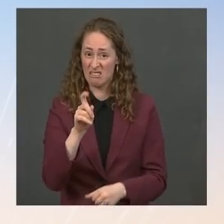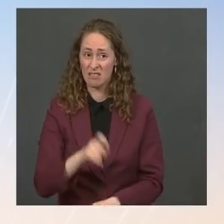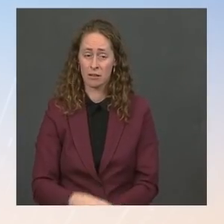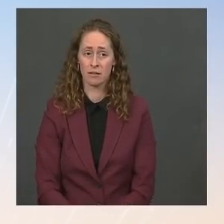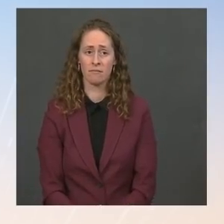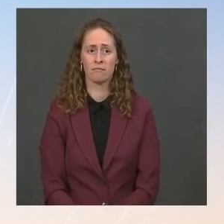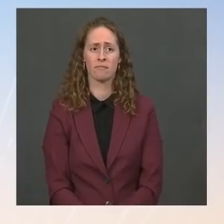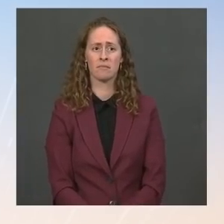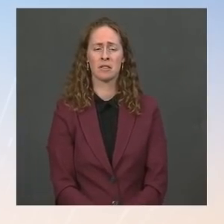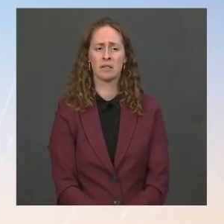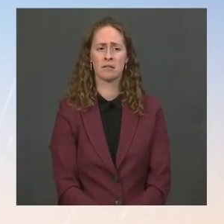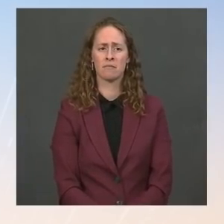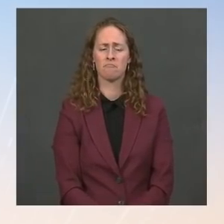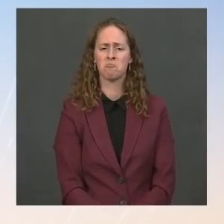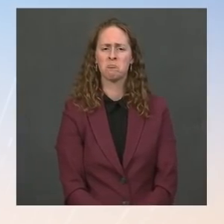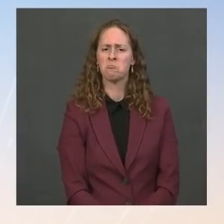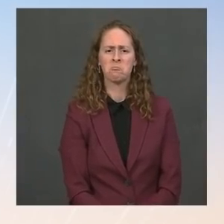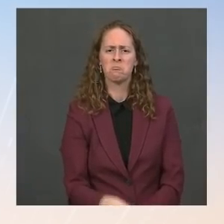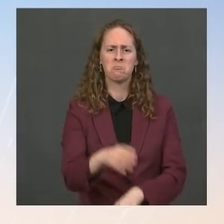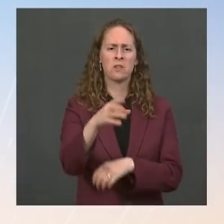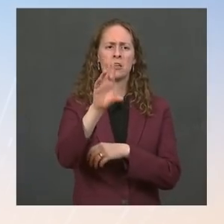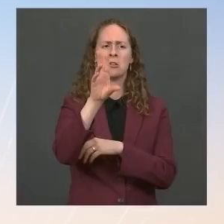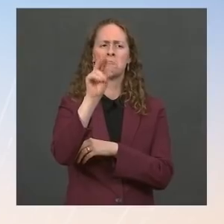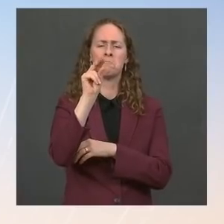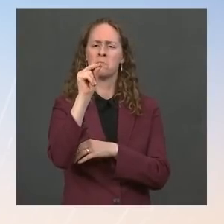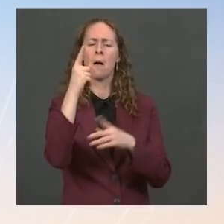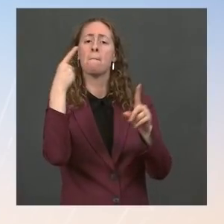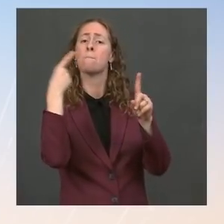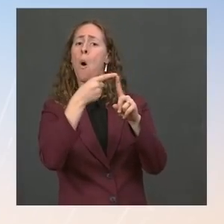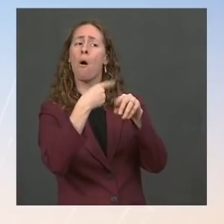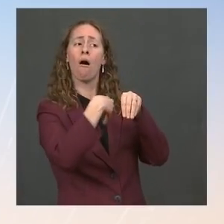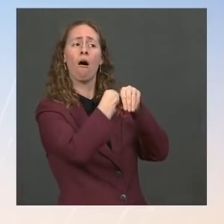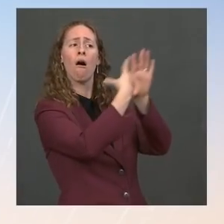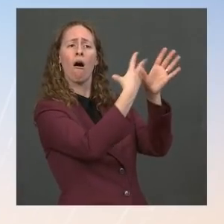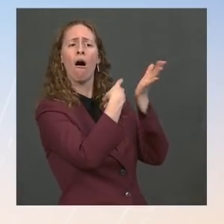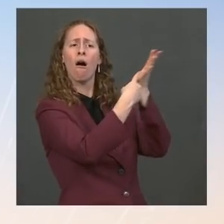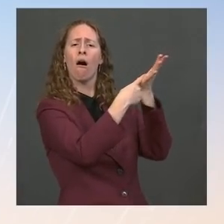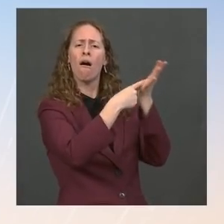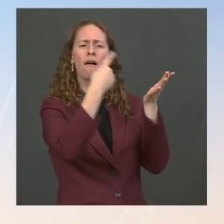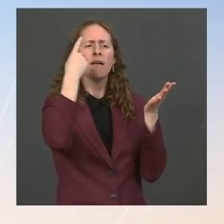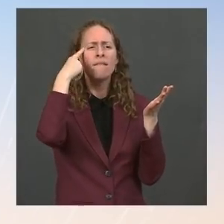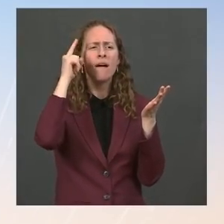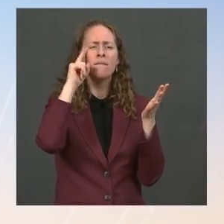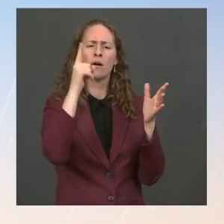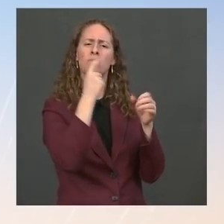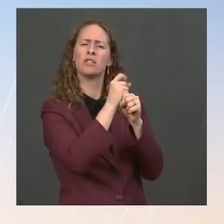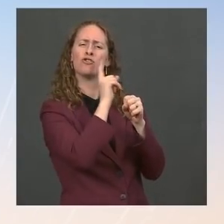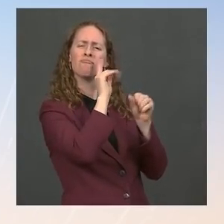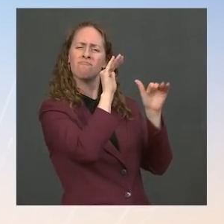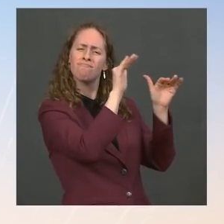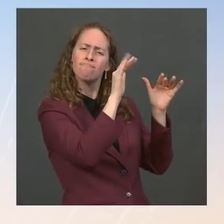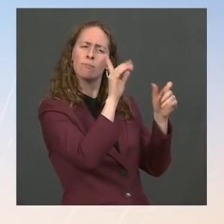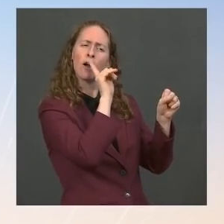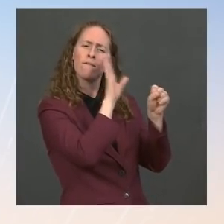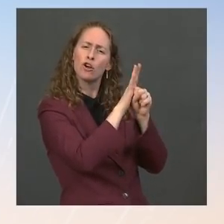of the call, I should say -- whenever it's finalized and scheduled -- is about reaffirming our commitment -- the President's commitment, the United States' commitment --